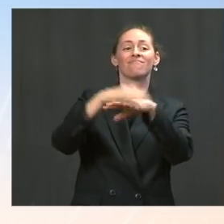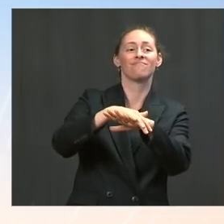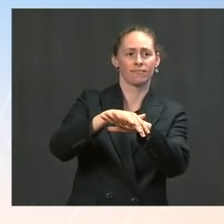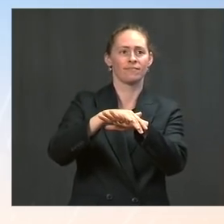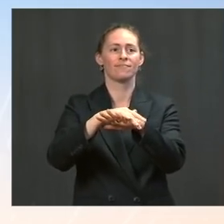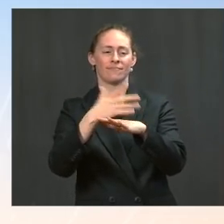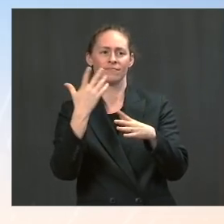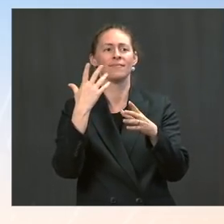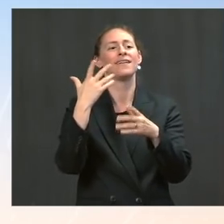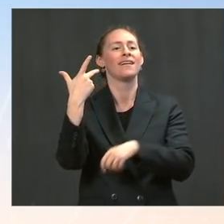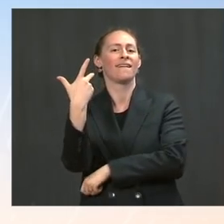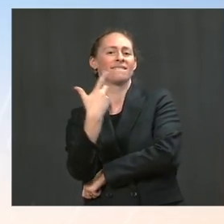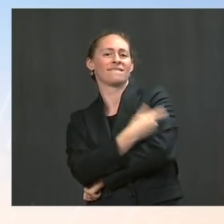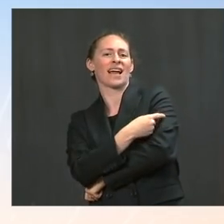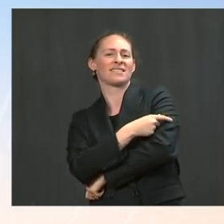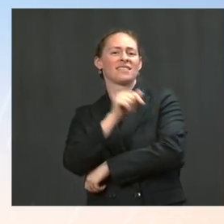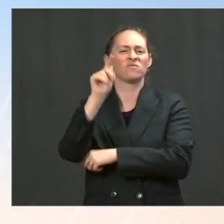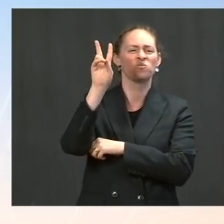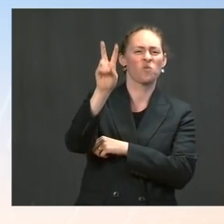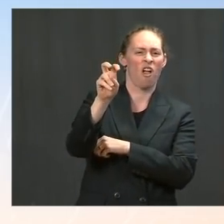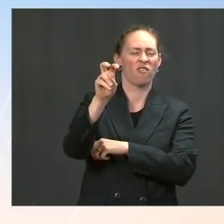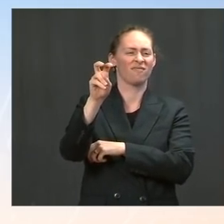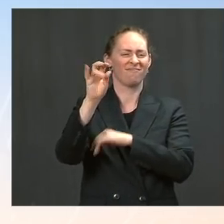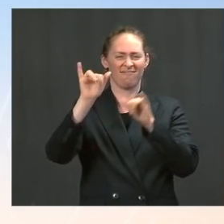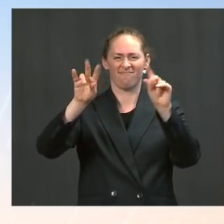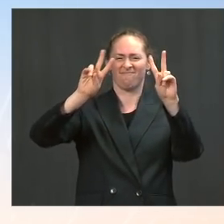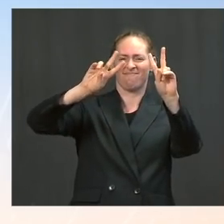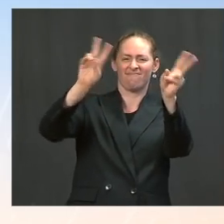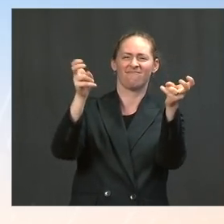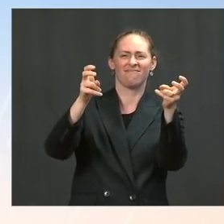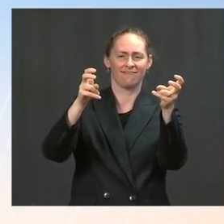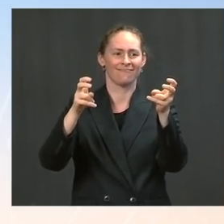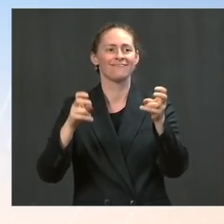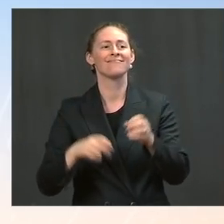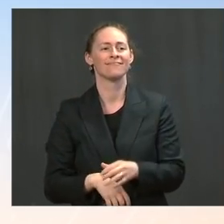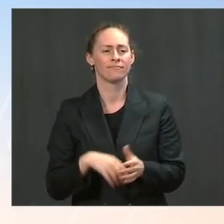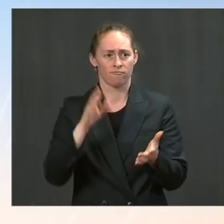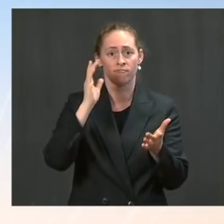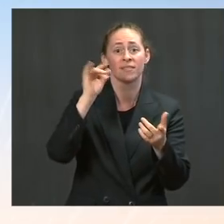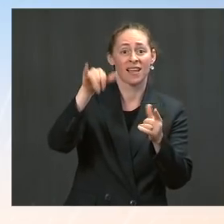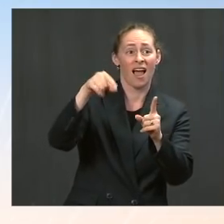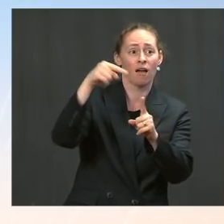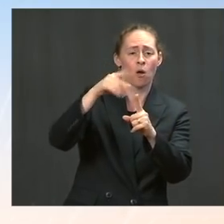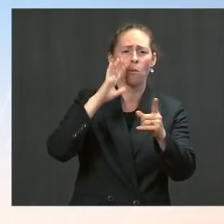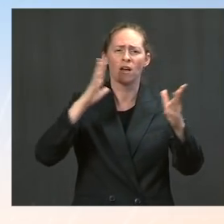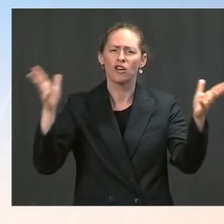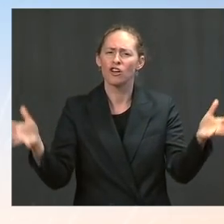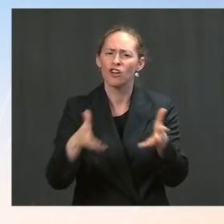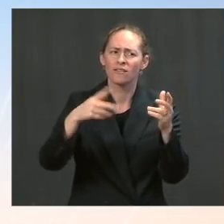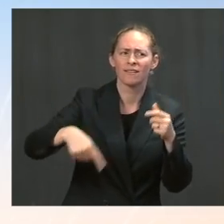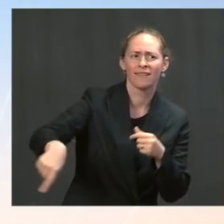This is the type of whole-of-country approach that is reaching people in convenient locations with messengers they trust.